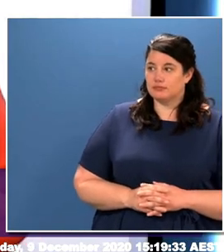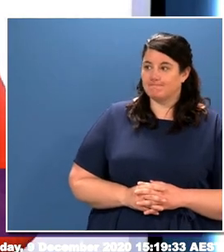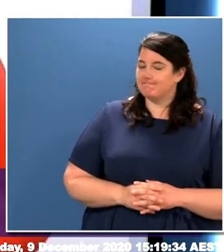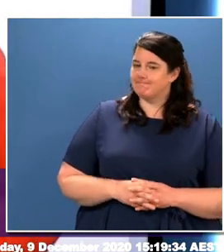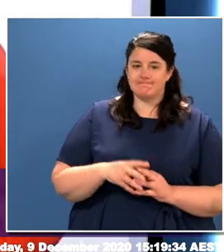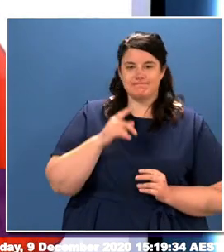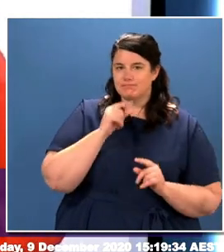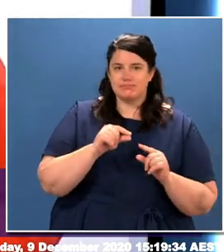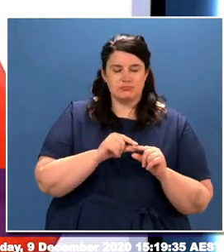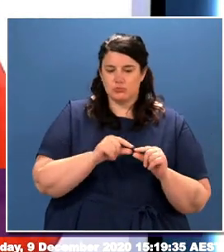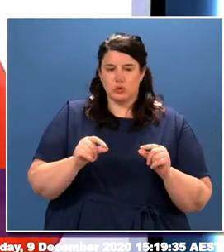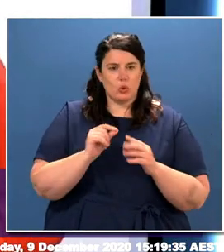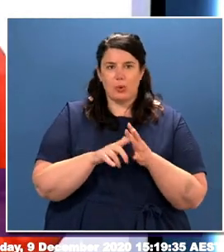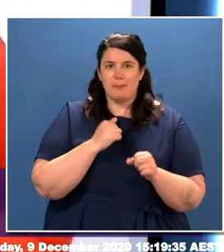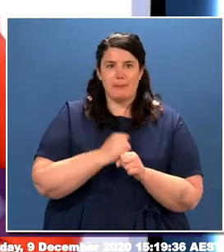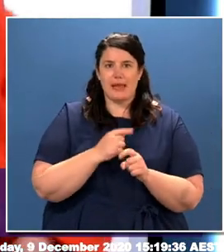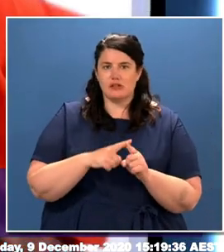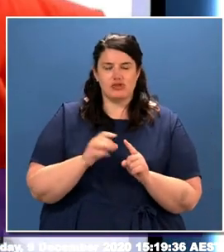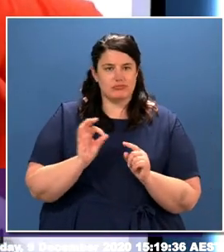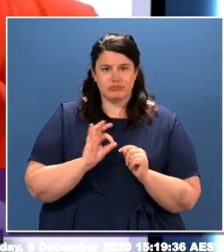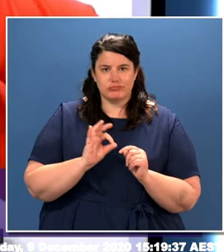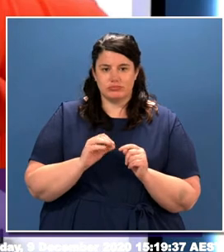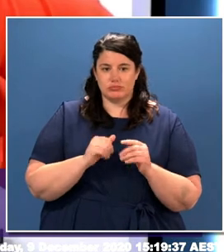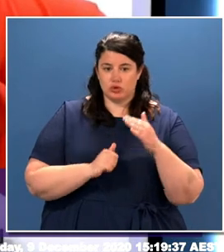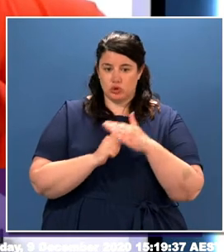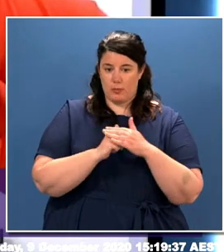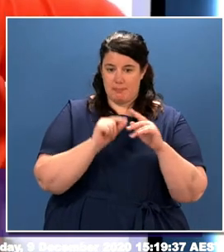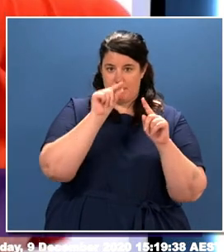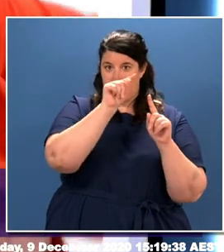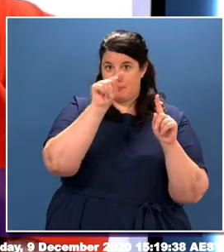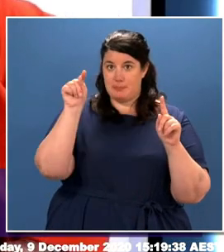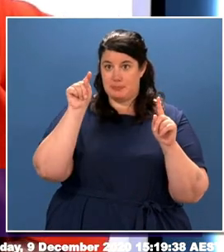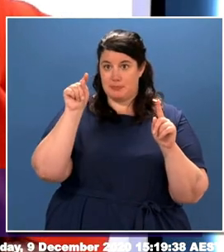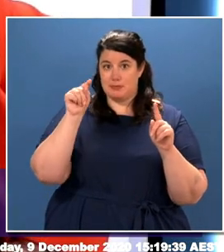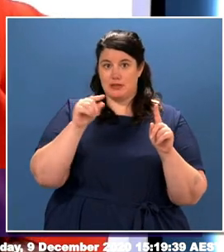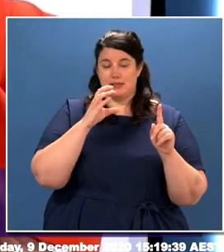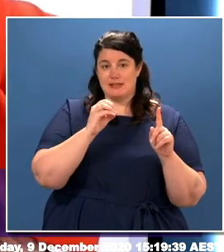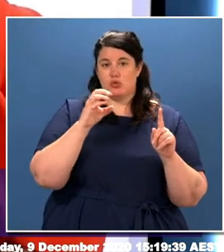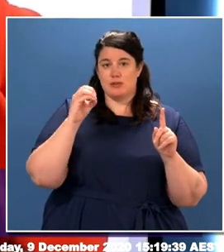There are some pagination in the top right-hand corner which ends with 006,